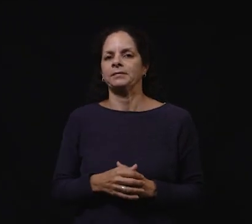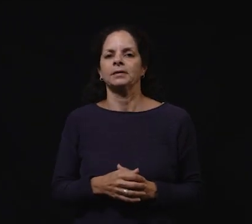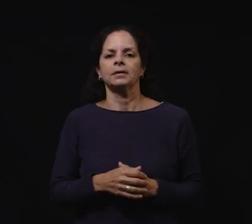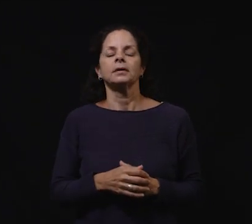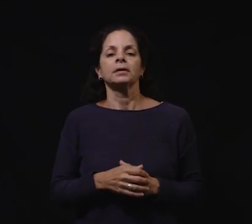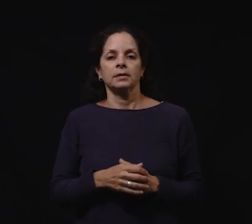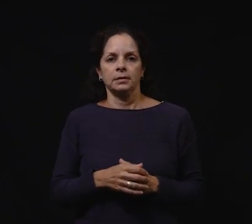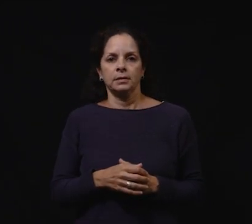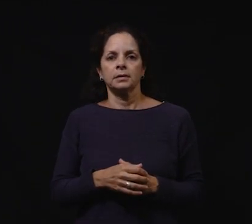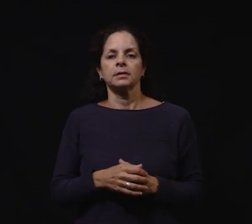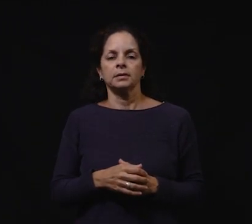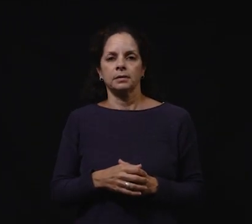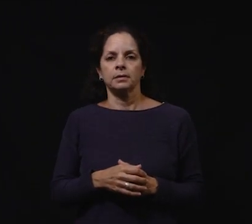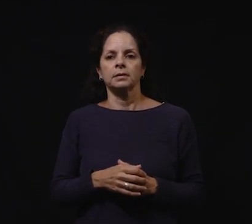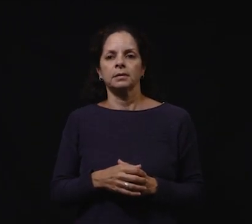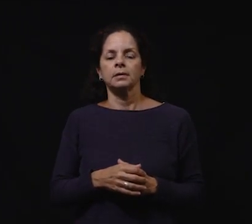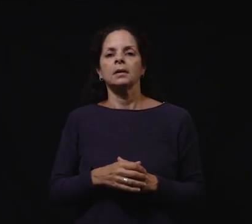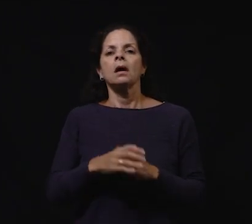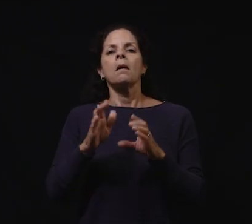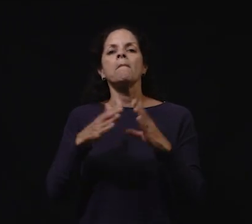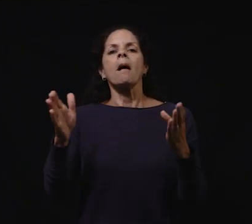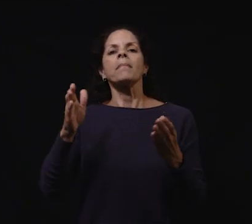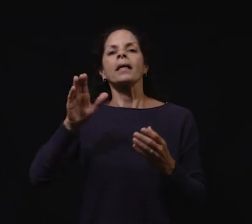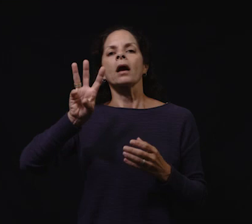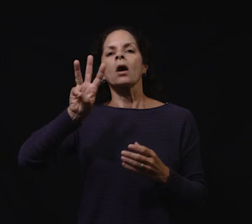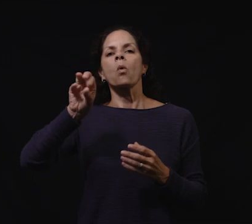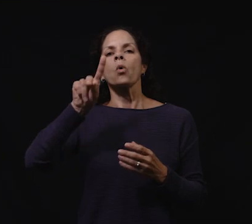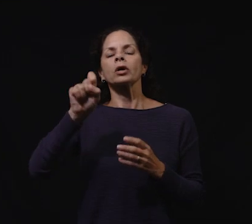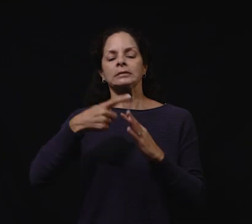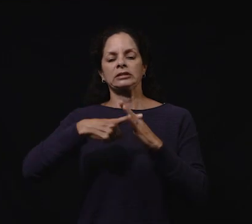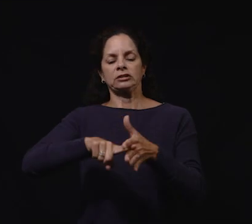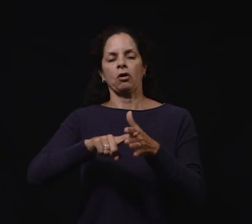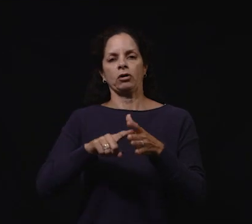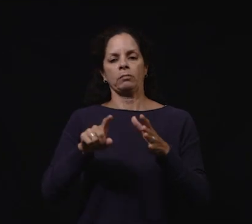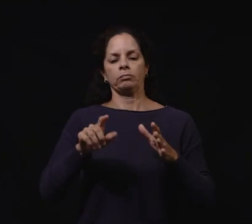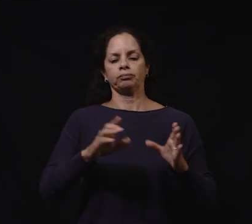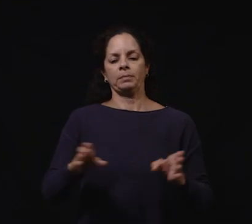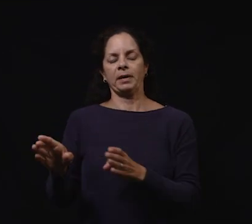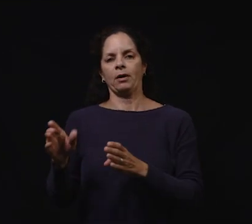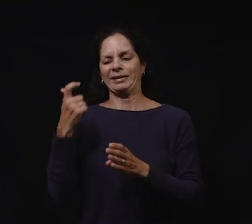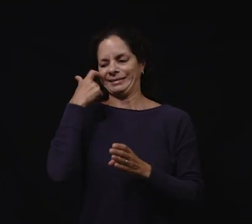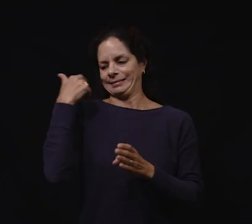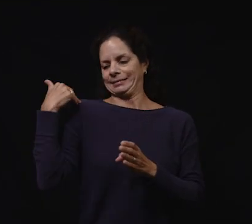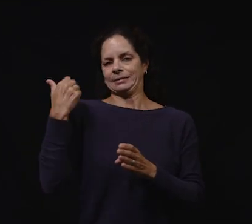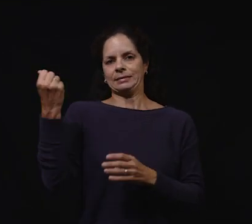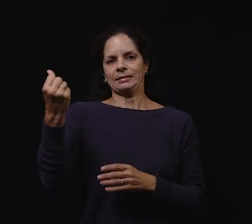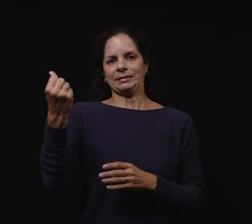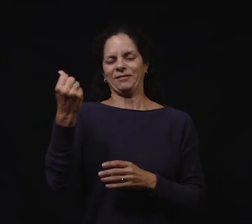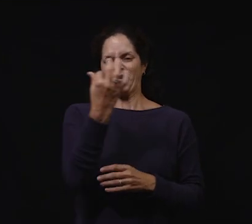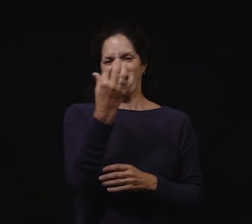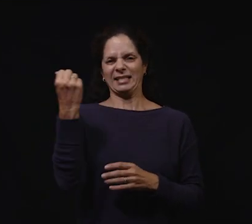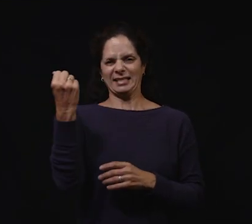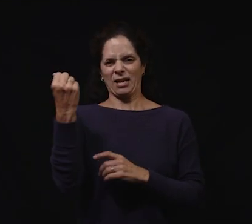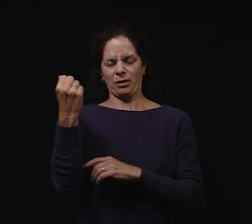Okay Public Works actually started preparations Friday and Saturday this past week